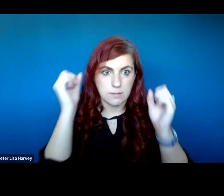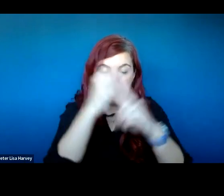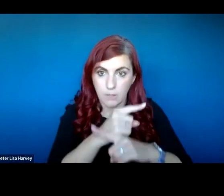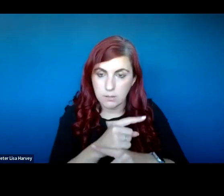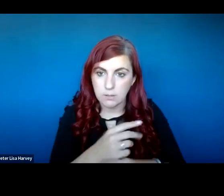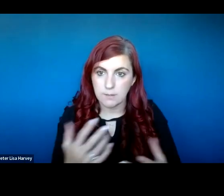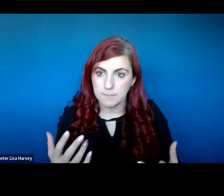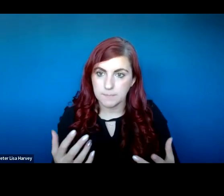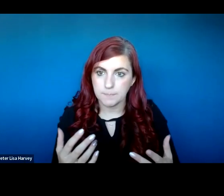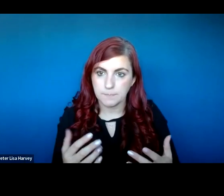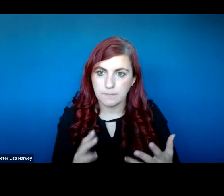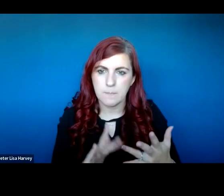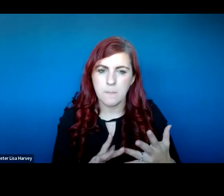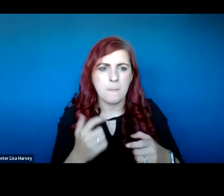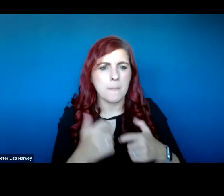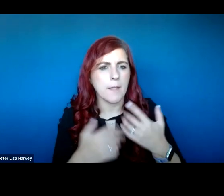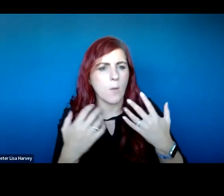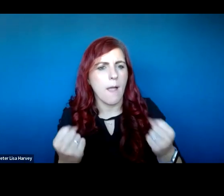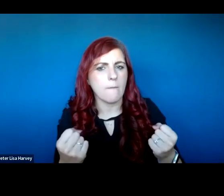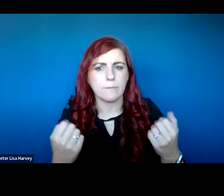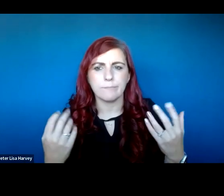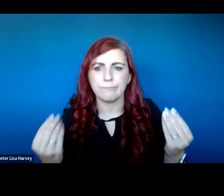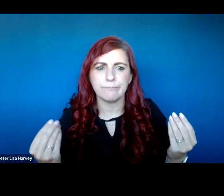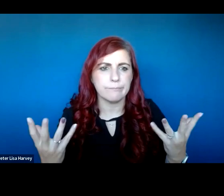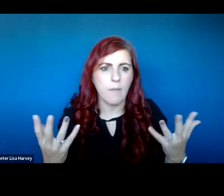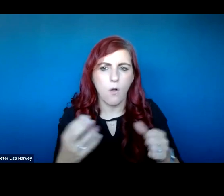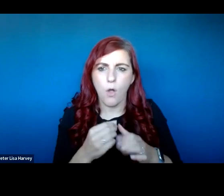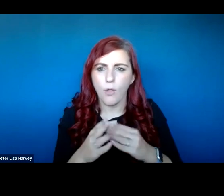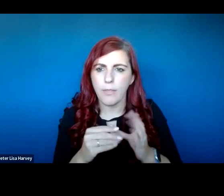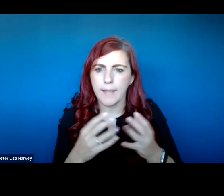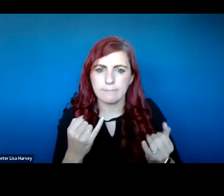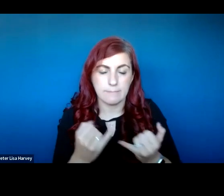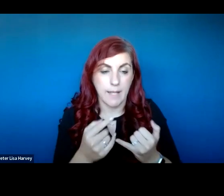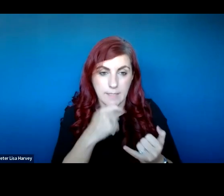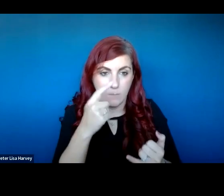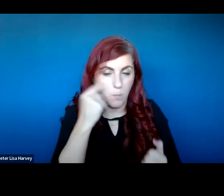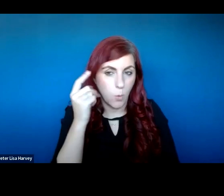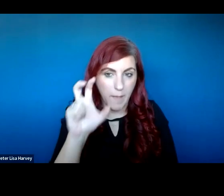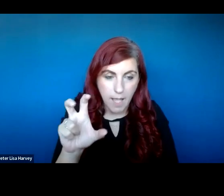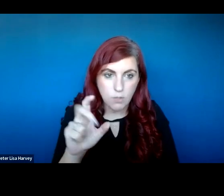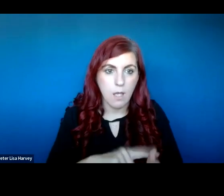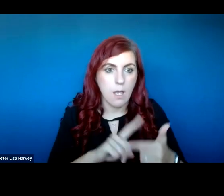Then there are other things, you know, you've got the blue badge, you have the